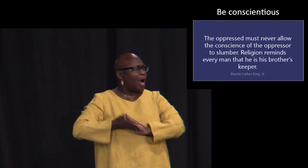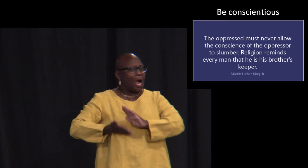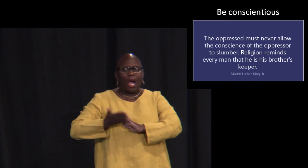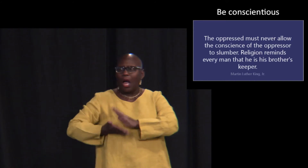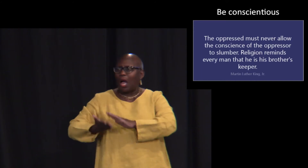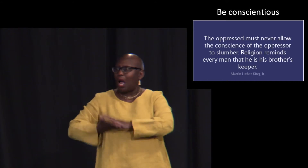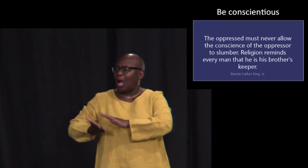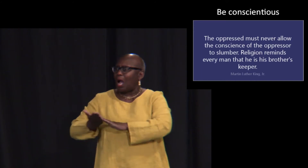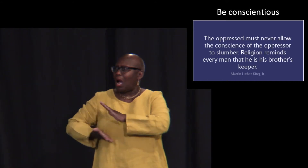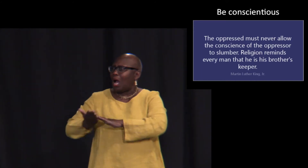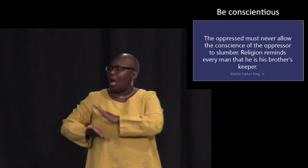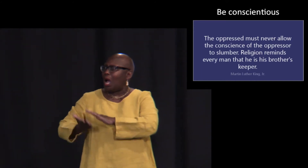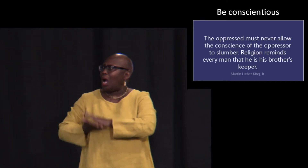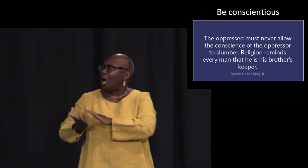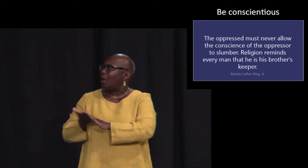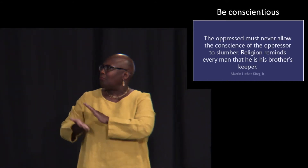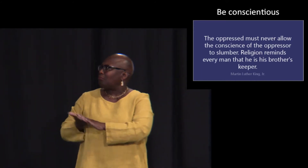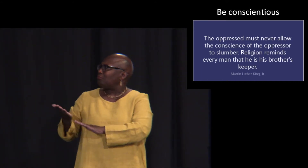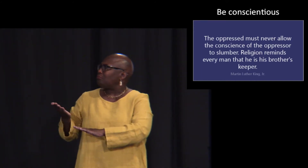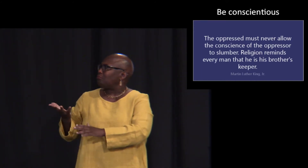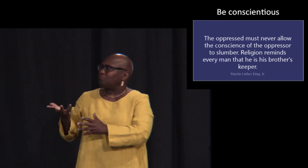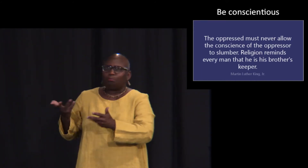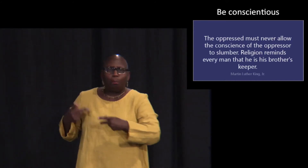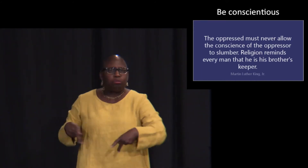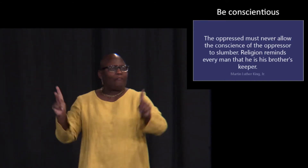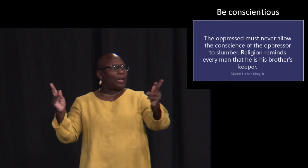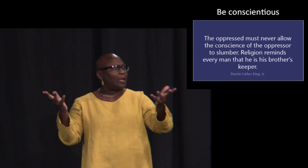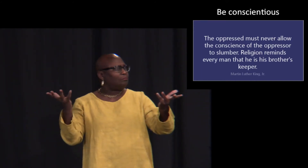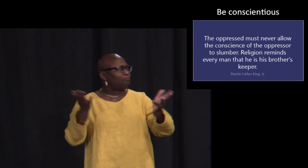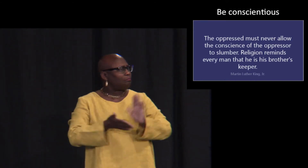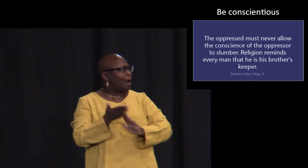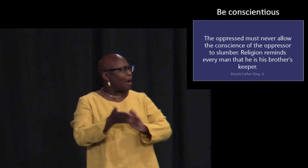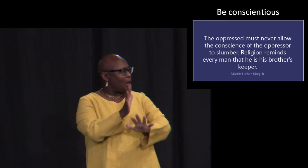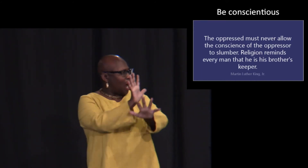deliberately and making the effort to maintain awarenesss.